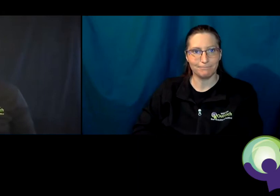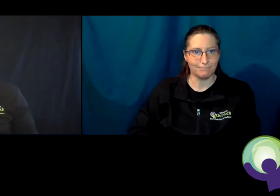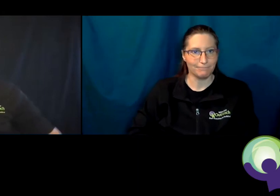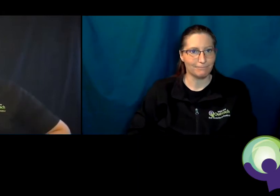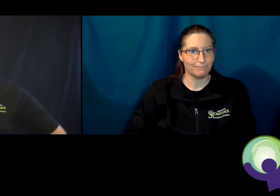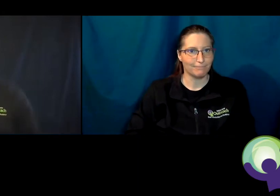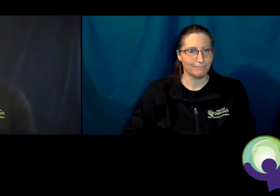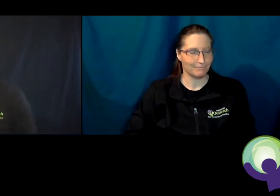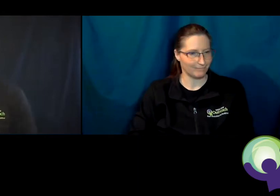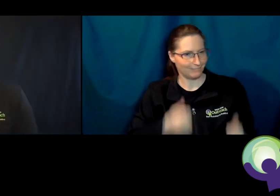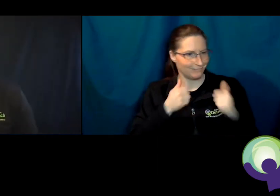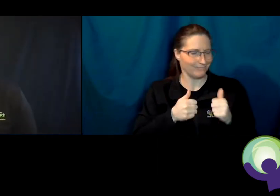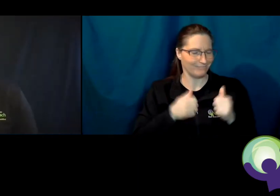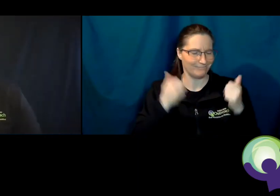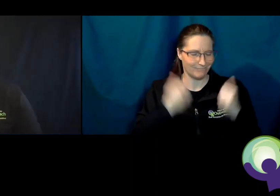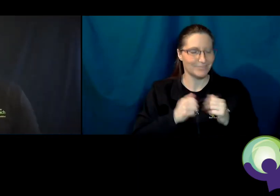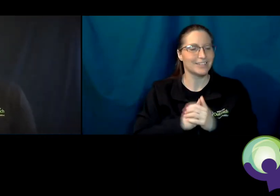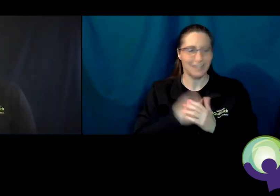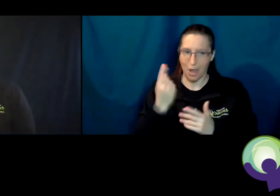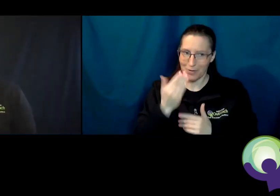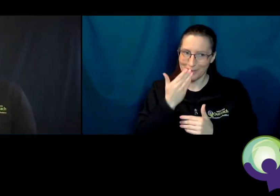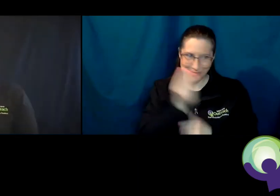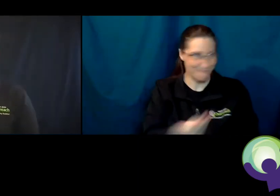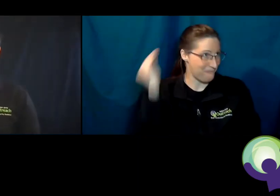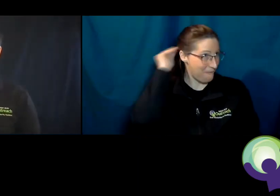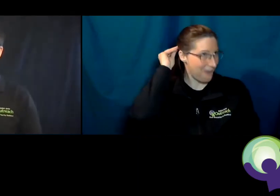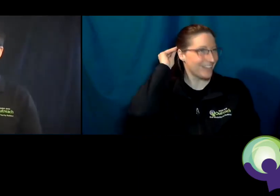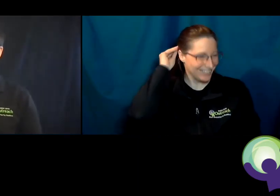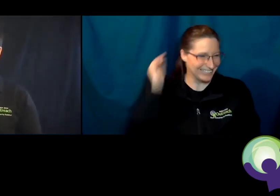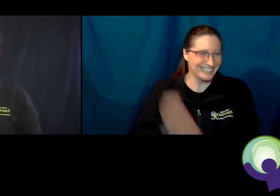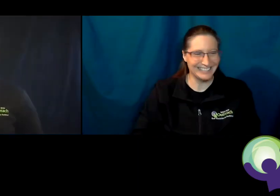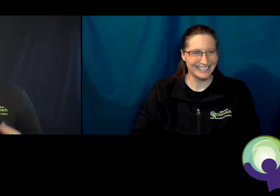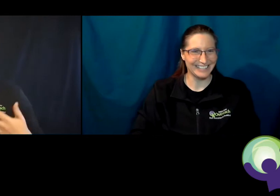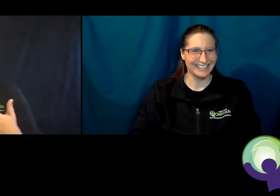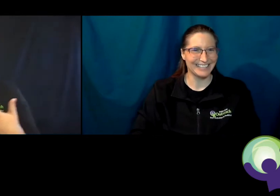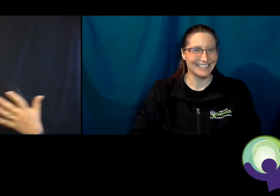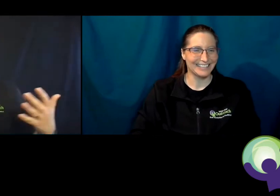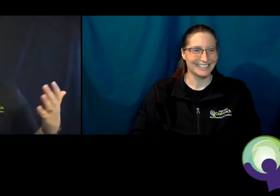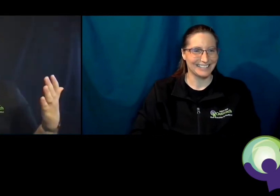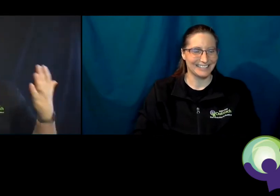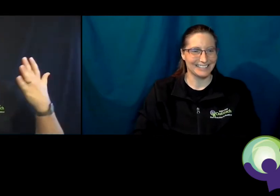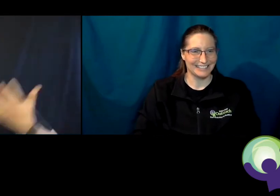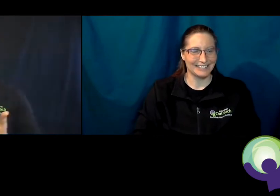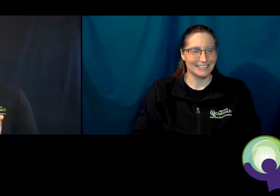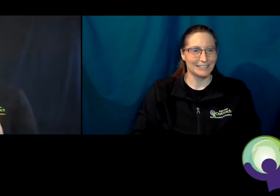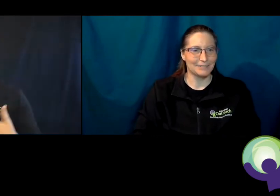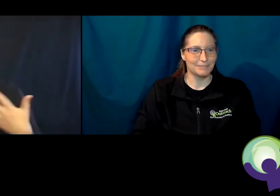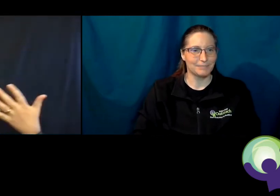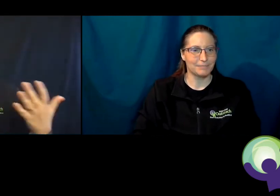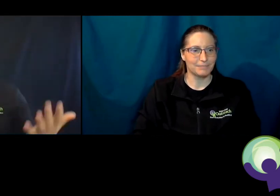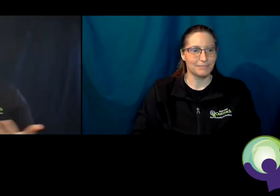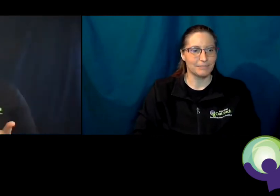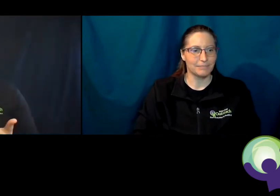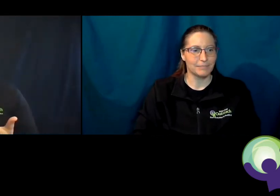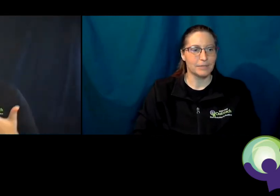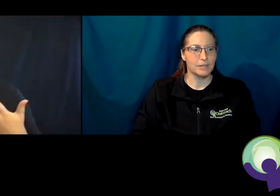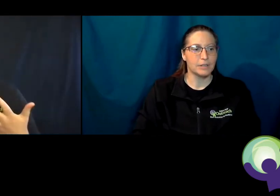Keith: All right, always good to know. One of the things that our students see, our population see,